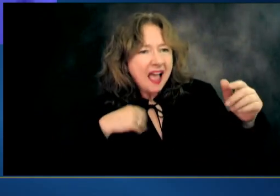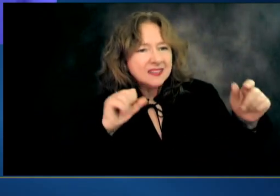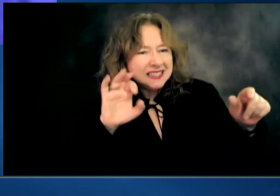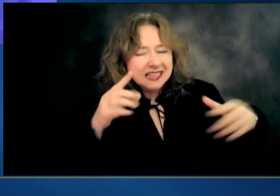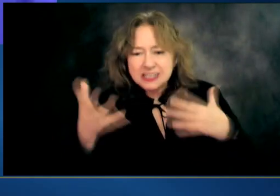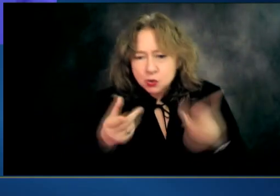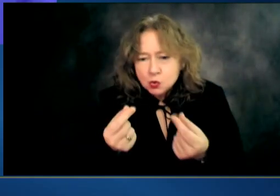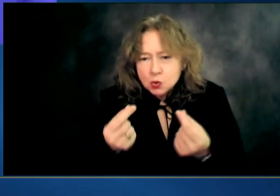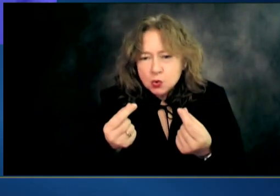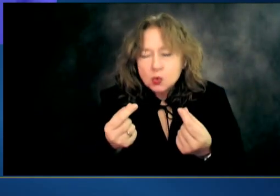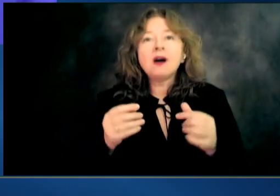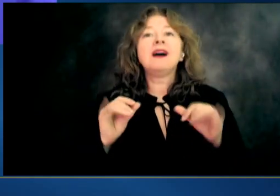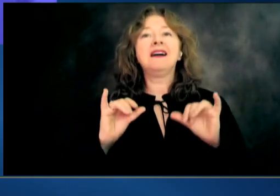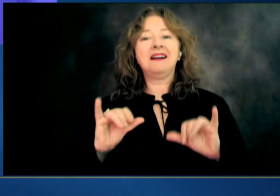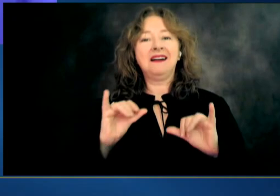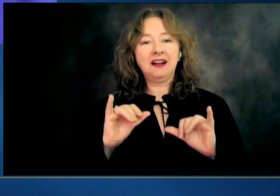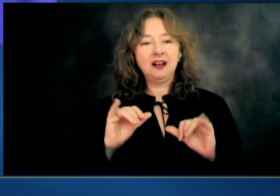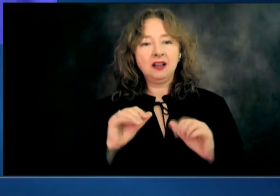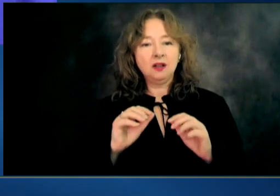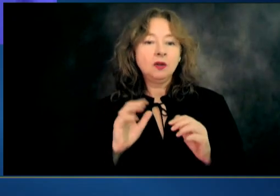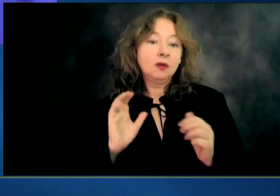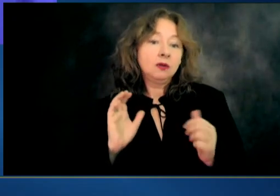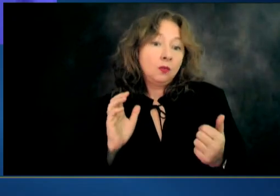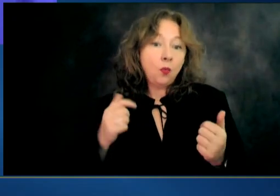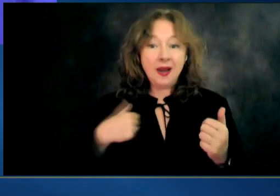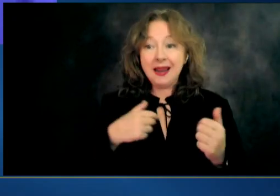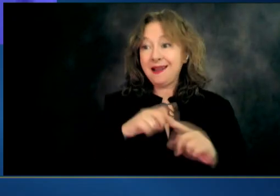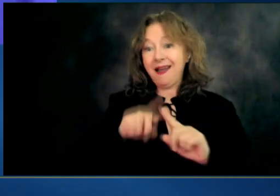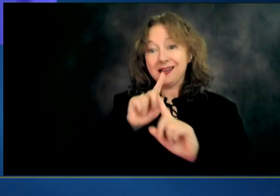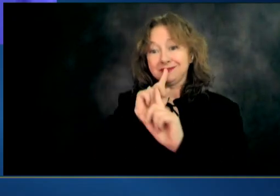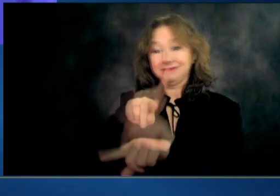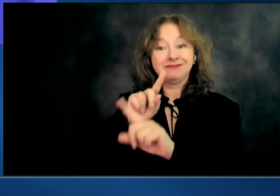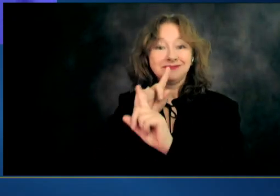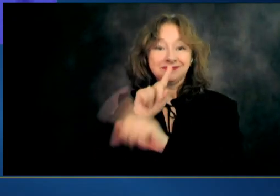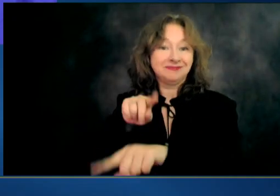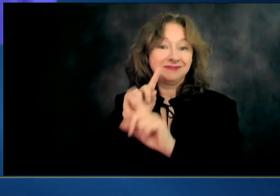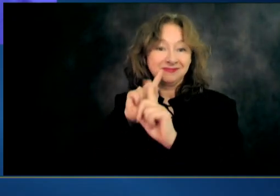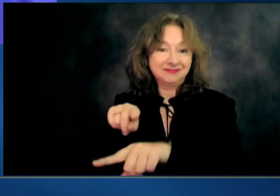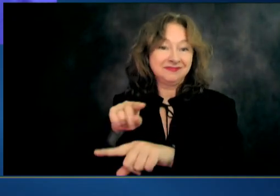the authorities that we have, because we can't dictate how much a therapy or medicine will cost,